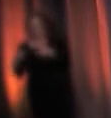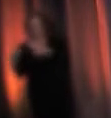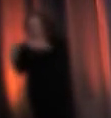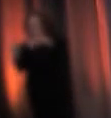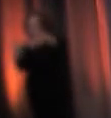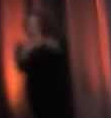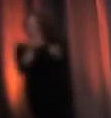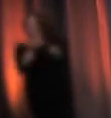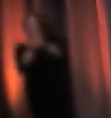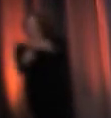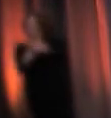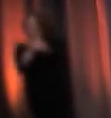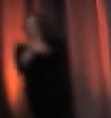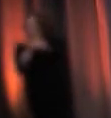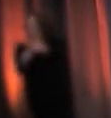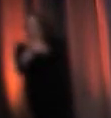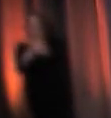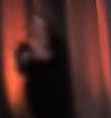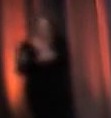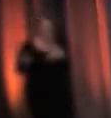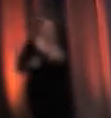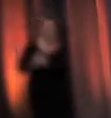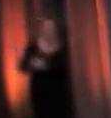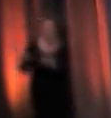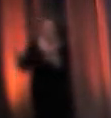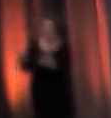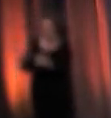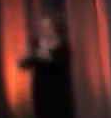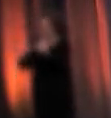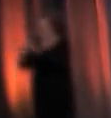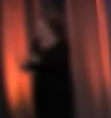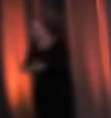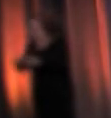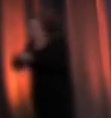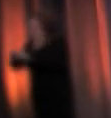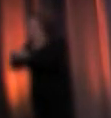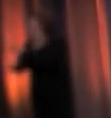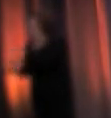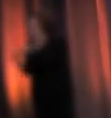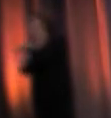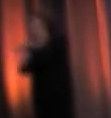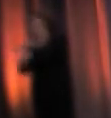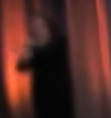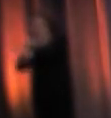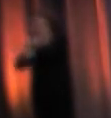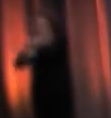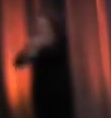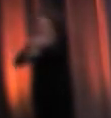innovation, we wanted every aspect of the in-gallery experience to be as rich and as usable as possible for the widest audience possible.